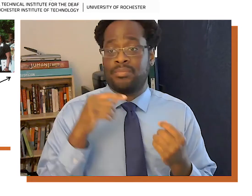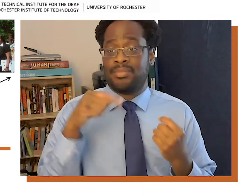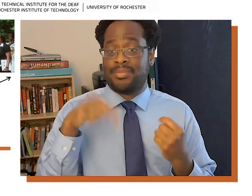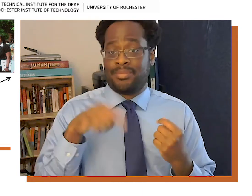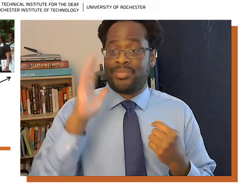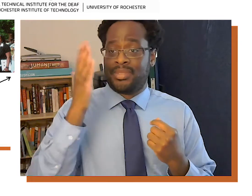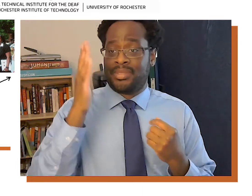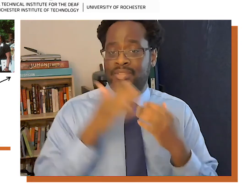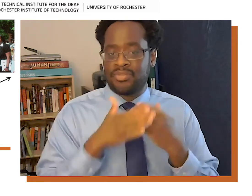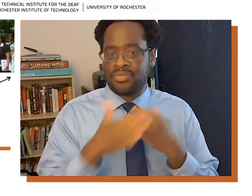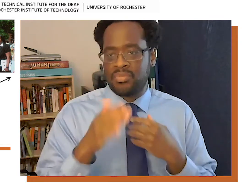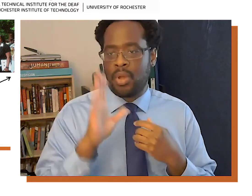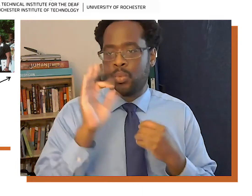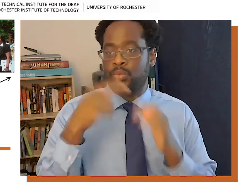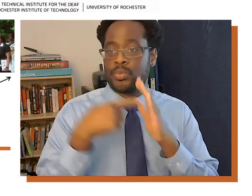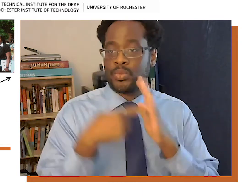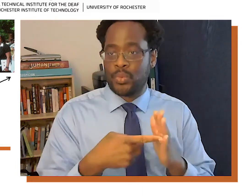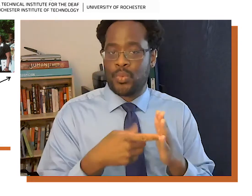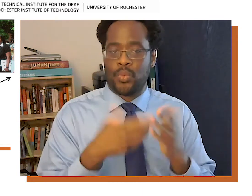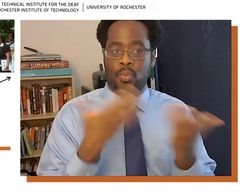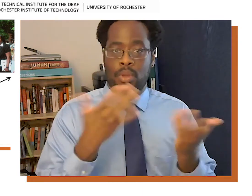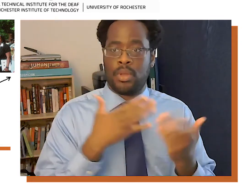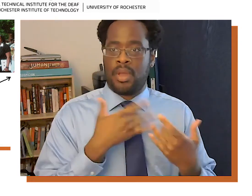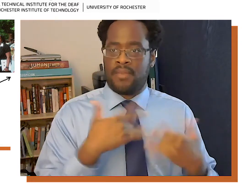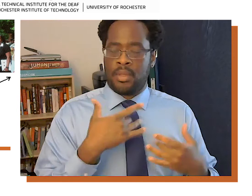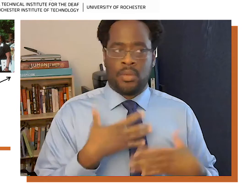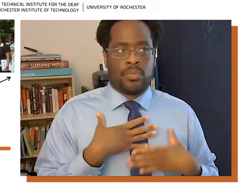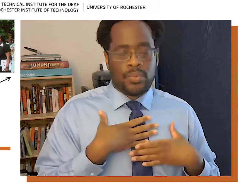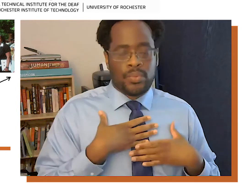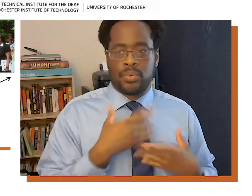For this presentation, I will be showing things